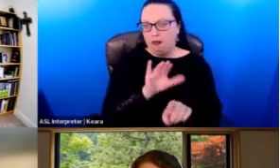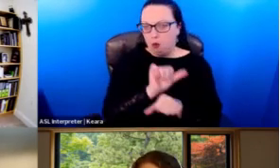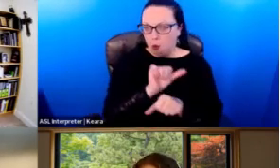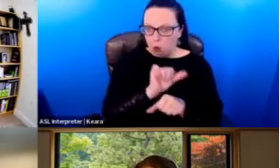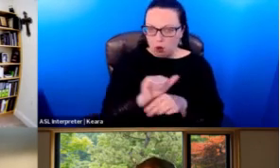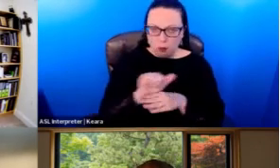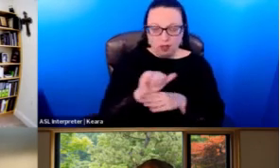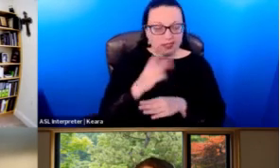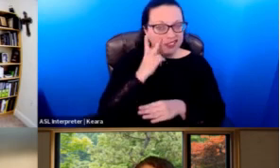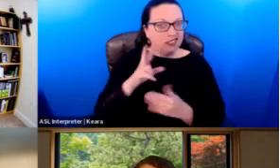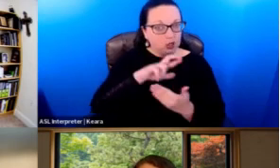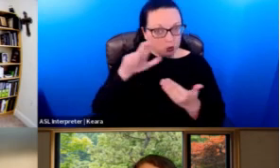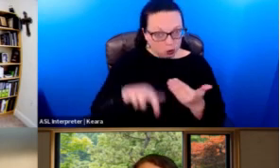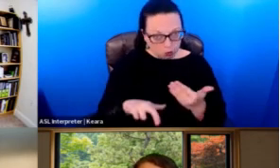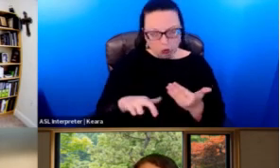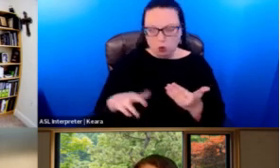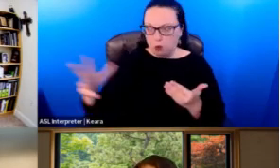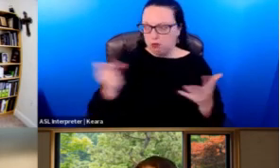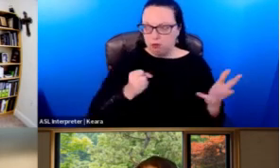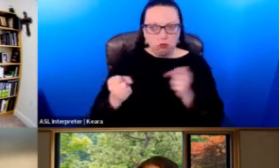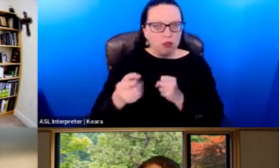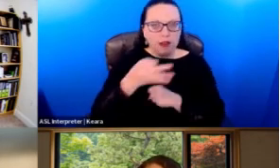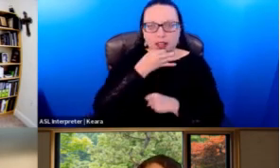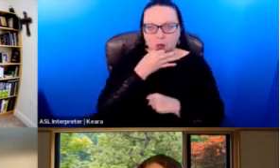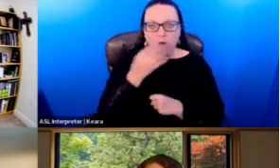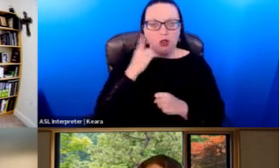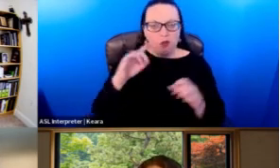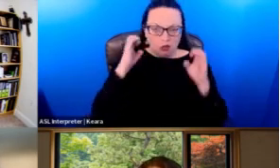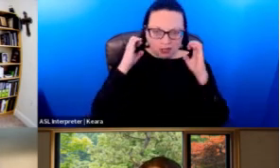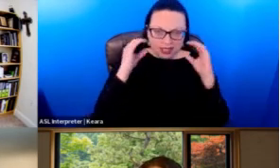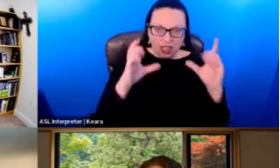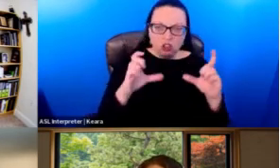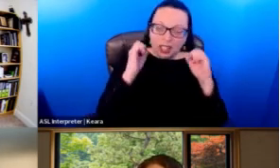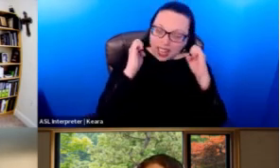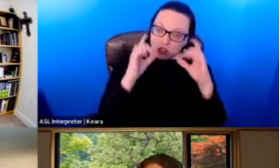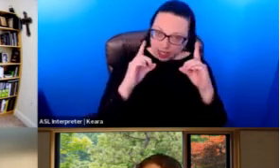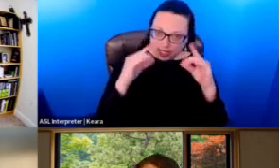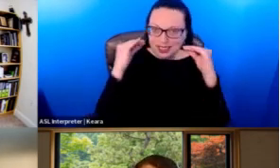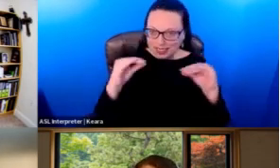employments and how they can do that too. We also produce a series of podcasts, blogs, and